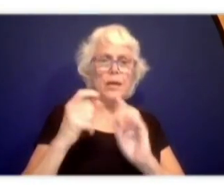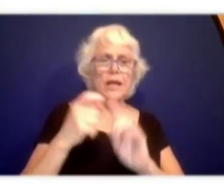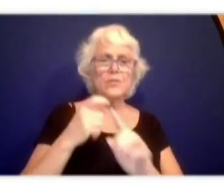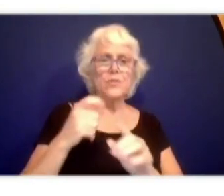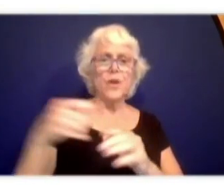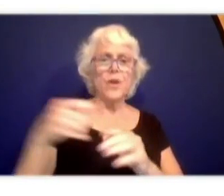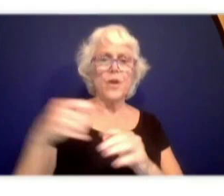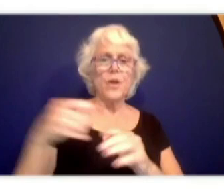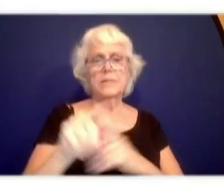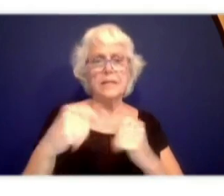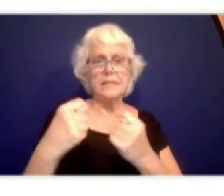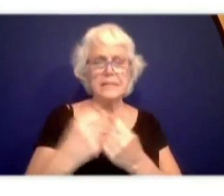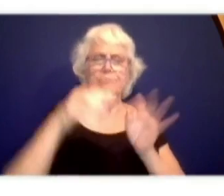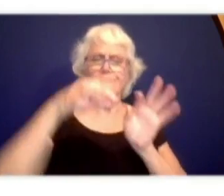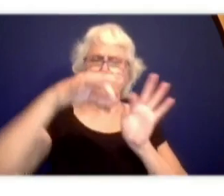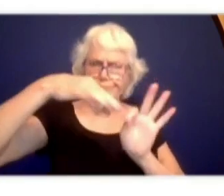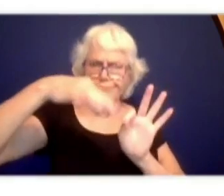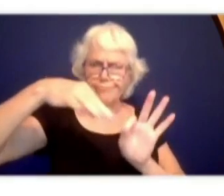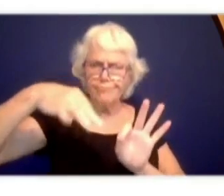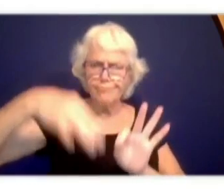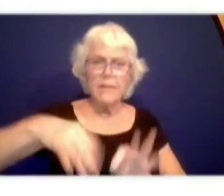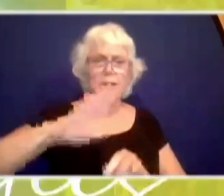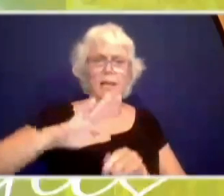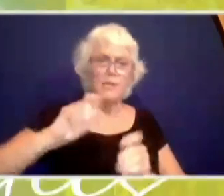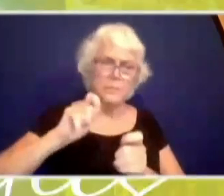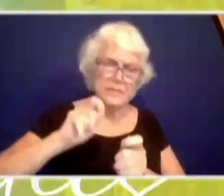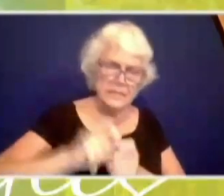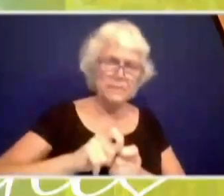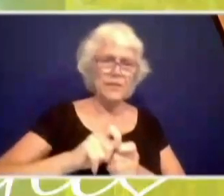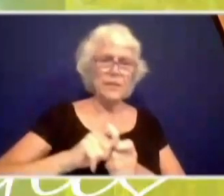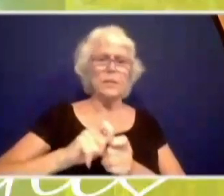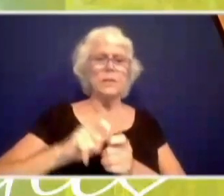detailing their specific compensation in detail.